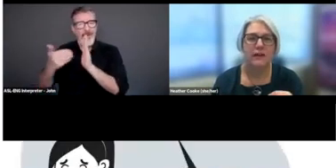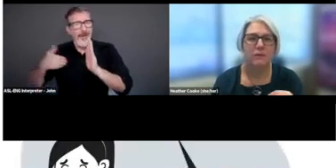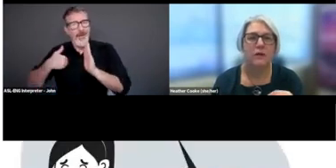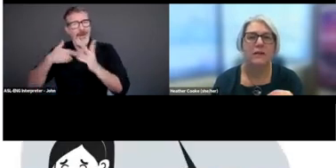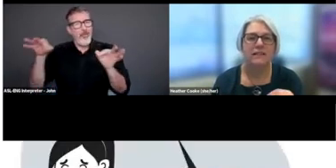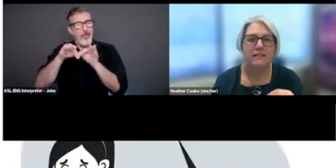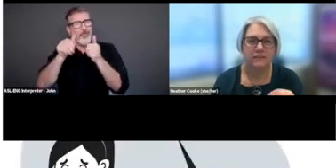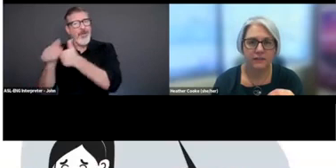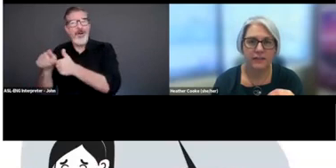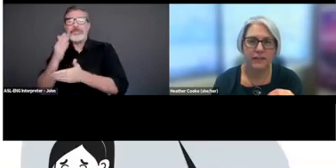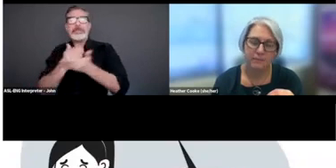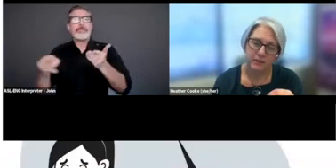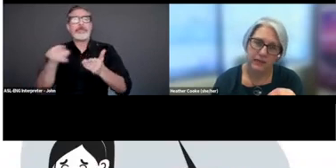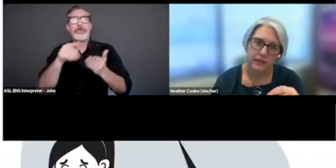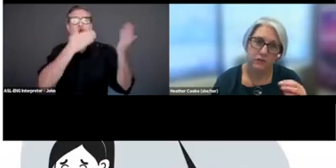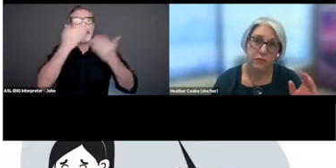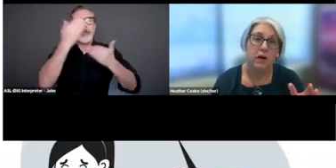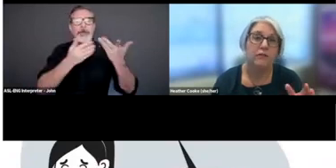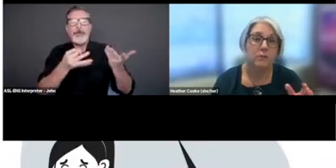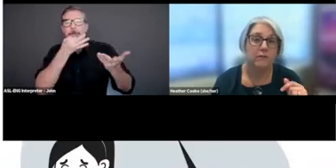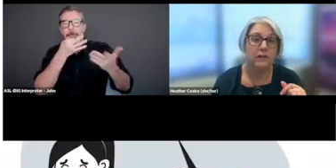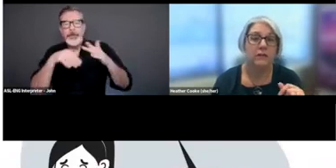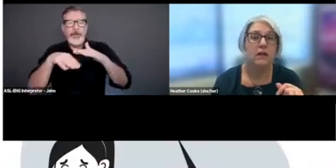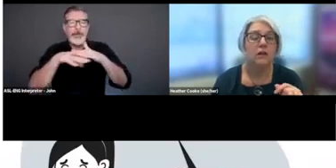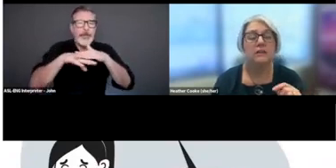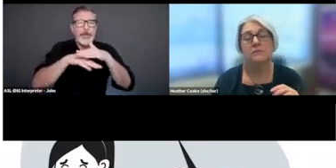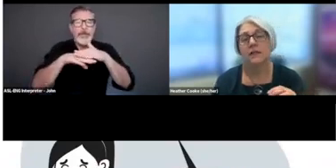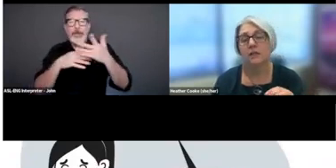bullying into not-for-profit, long term care homes in British